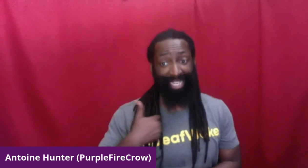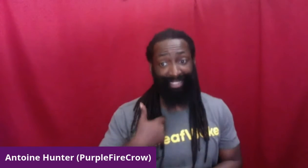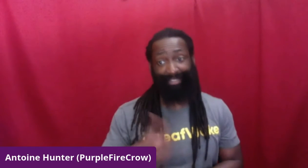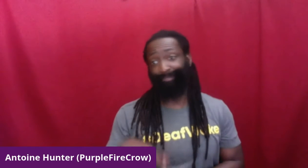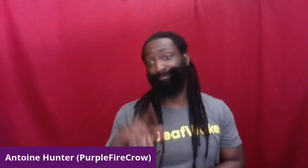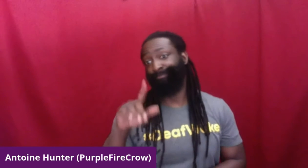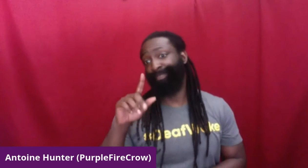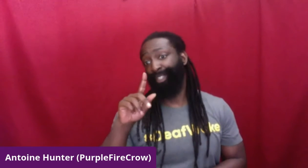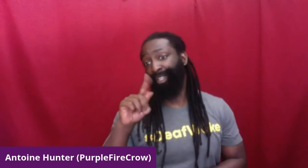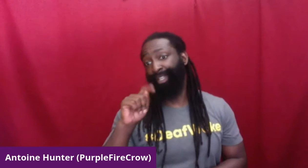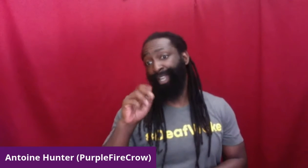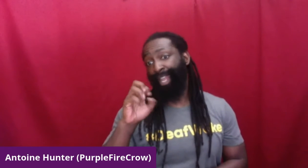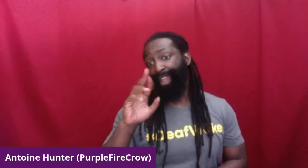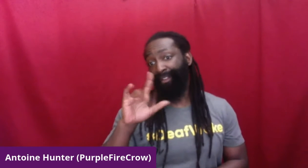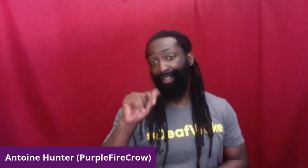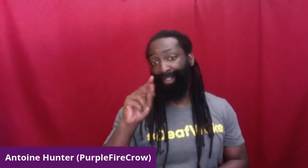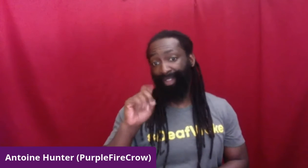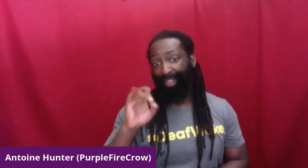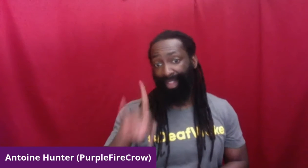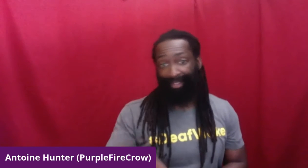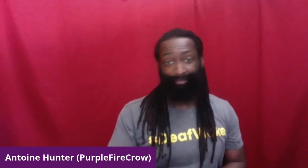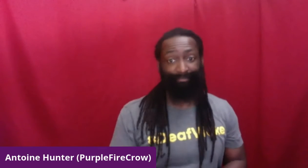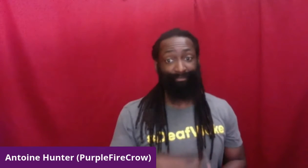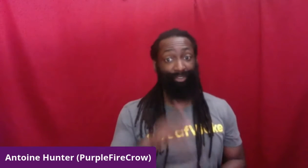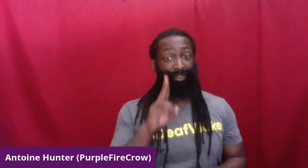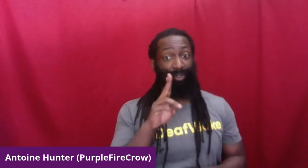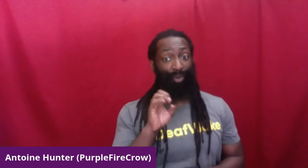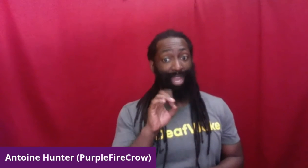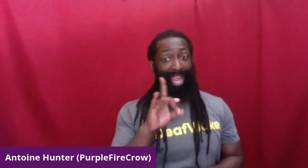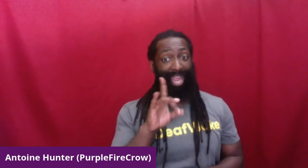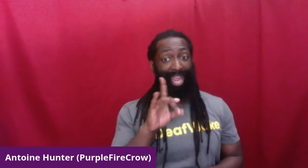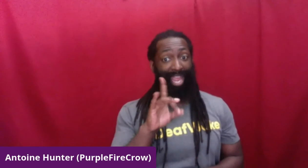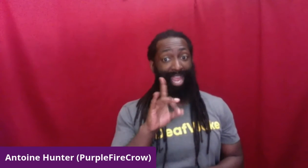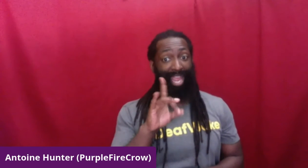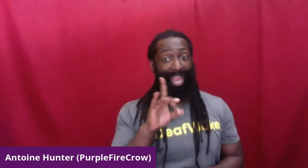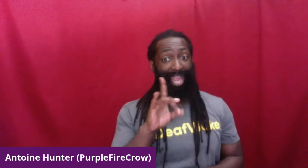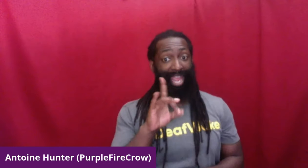the Netherlands, the United Kingdom, Australia,